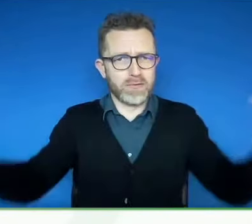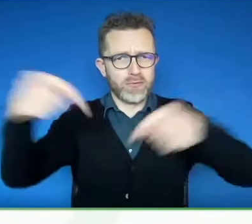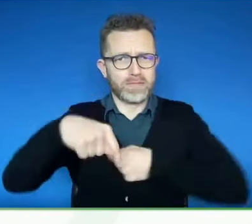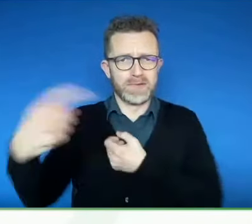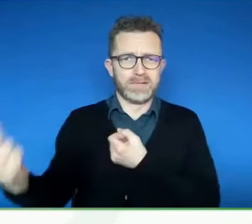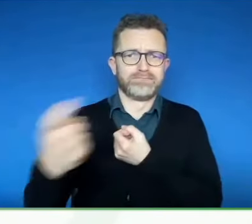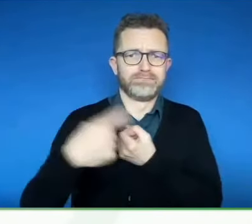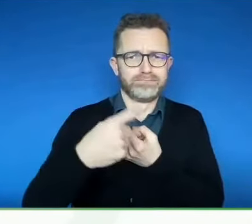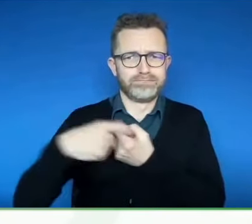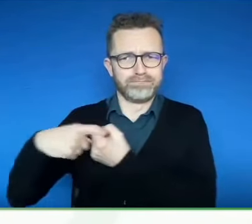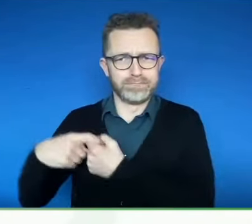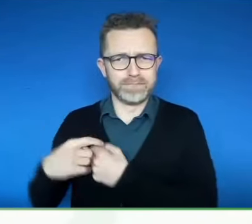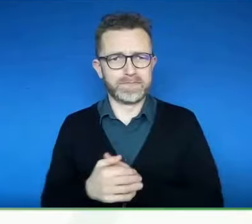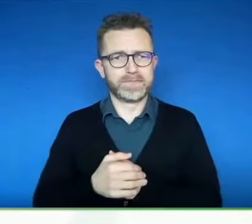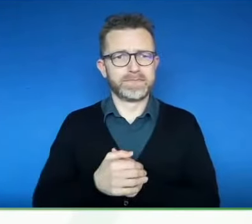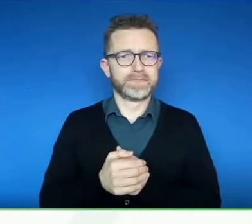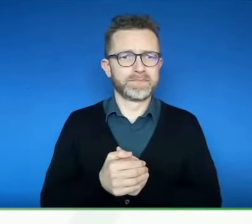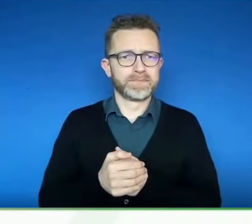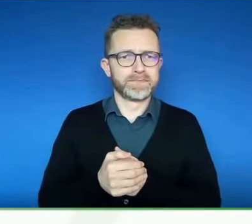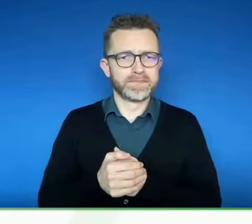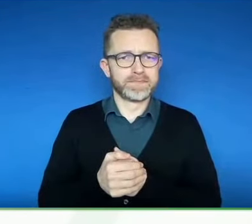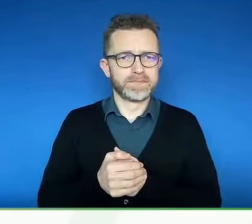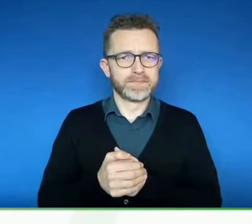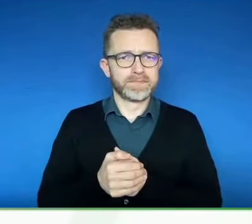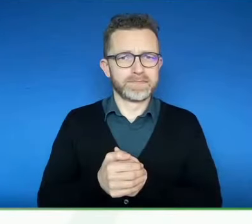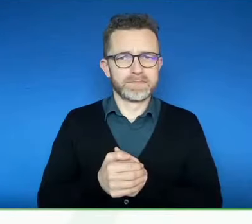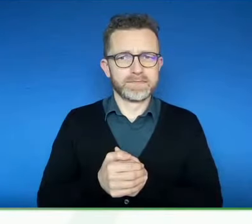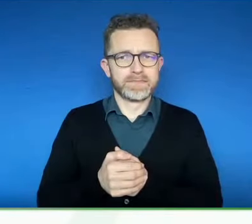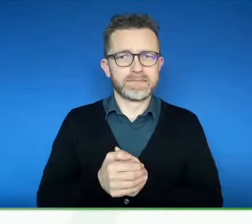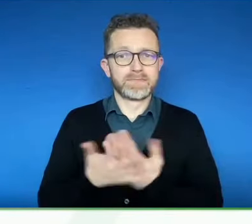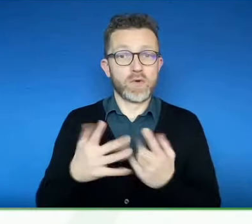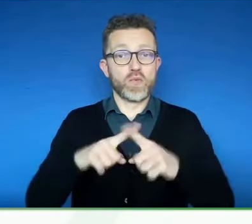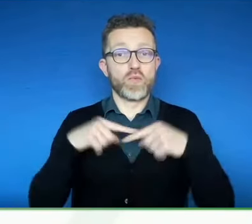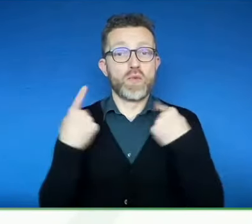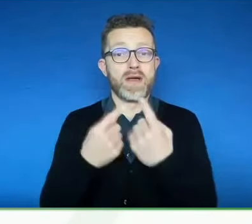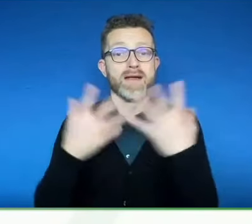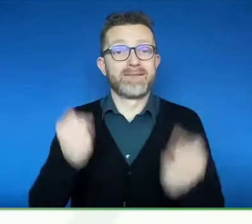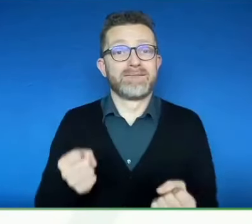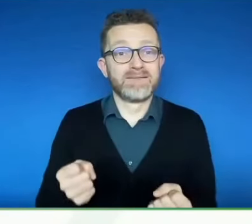The first one is a newsletter in easy, accessible language.